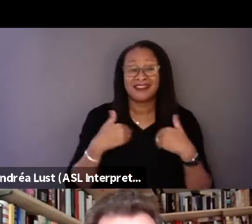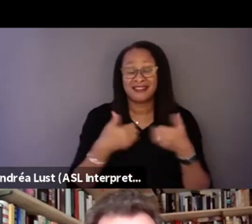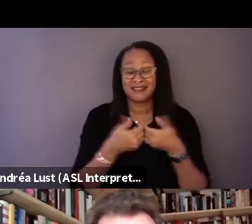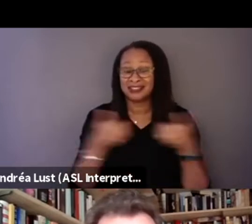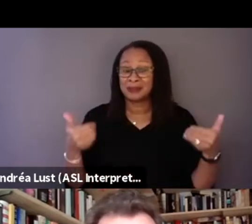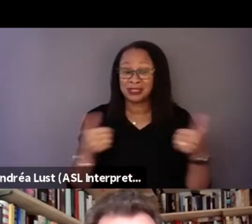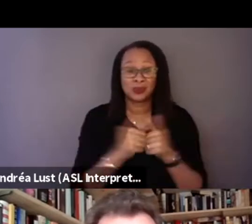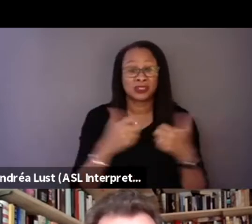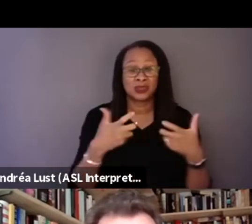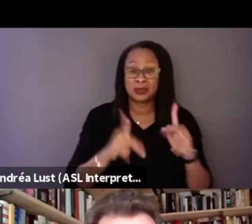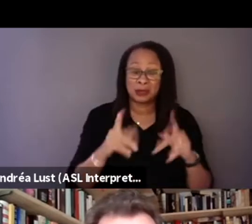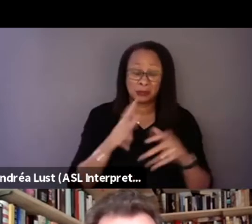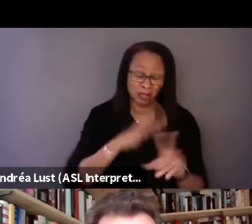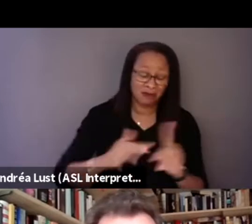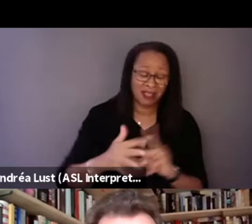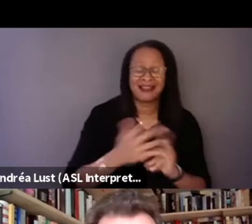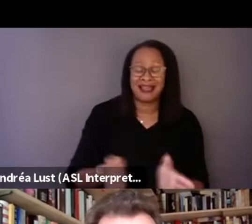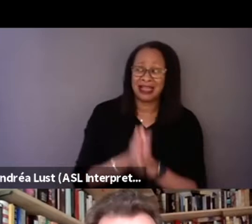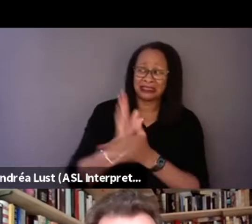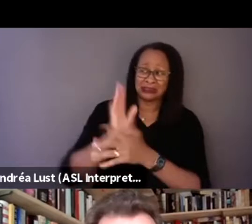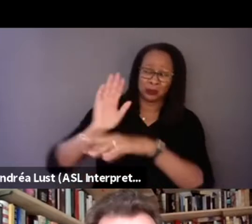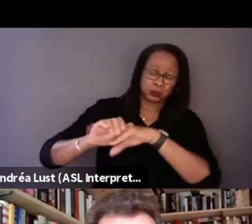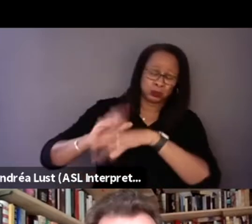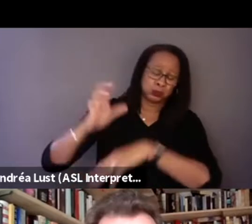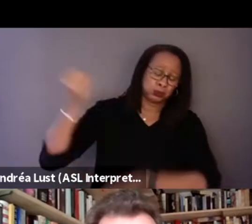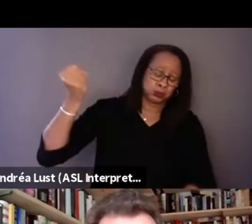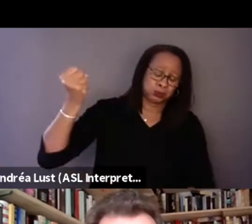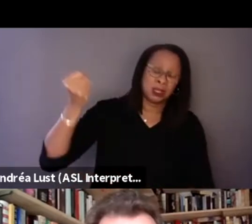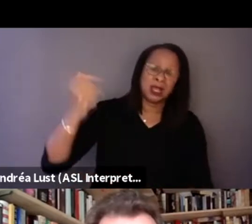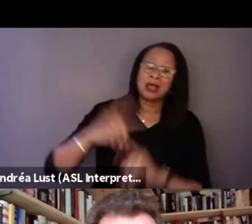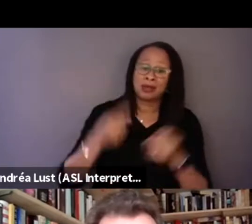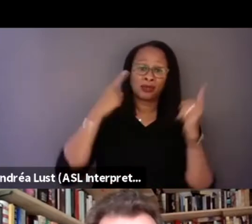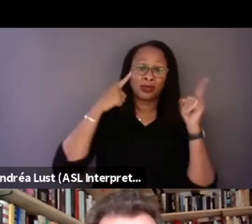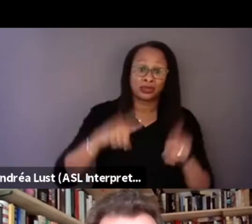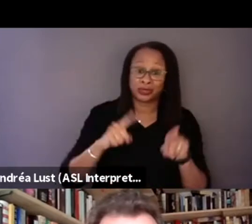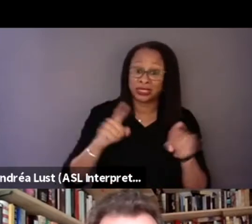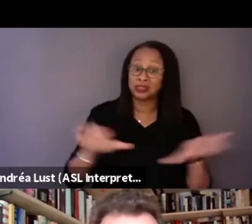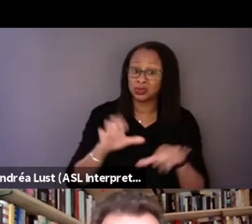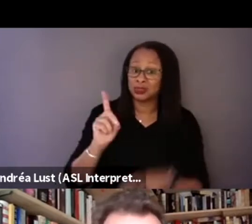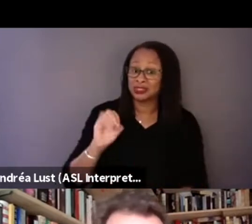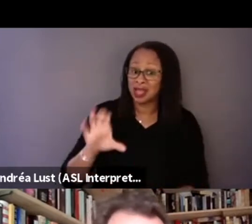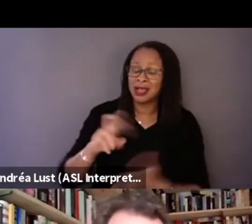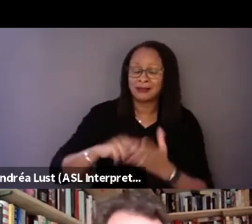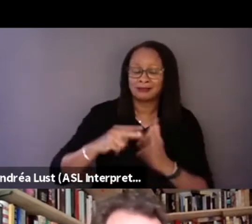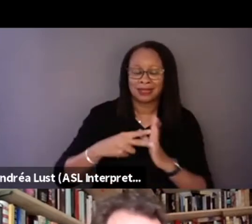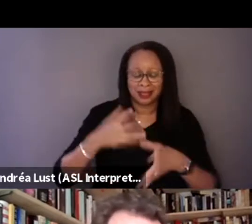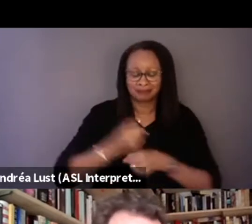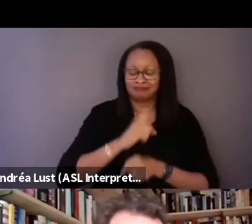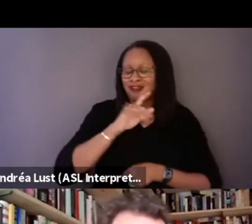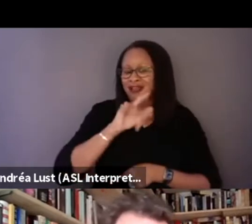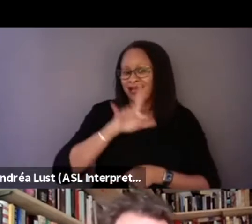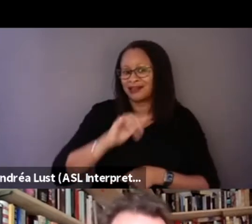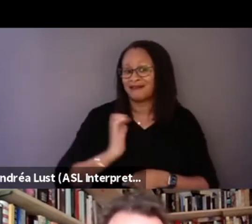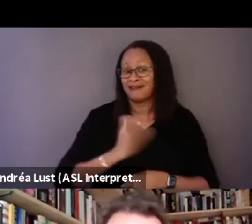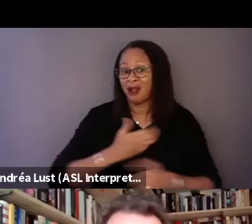But generally we knew that agreeing to do a documentary like ours meant capturing the reality of our lives. So we let them.